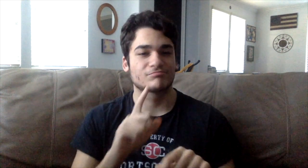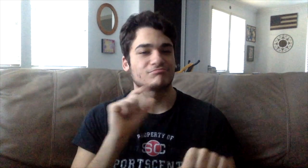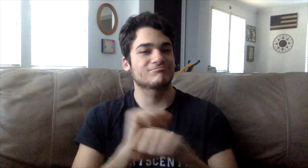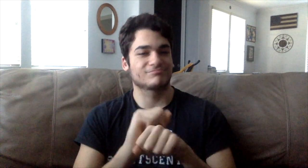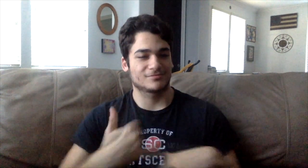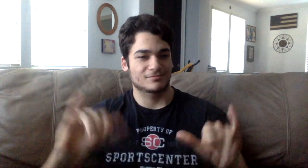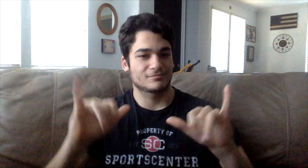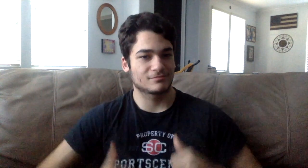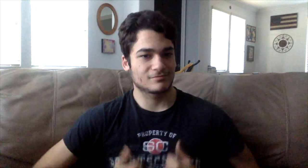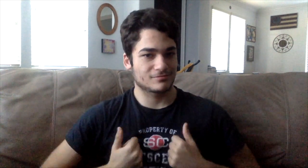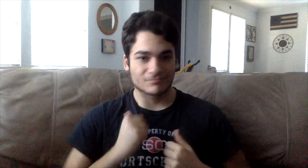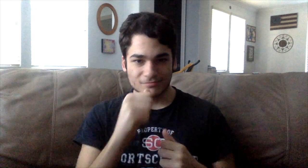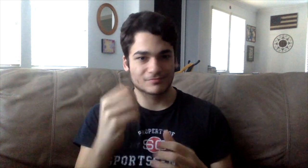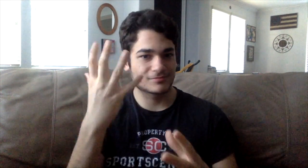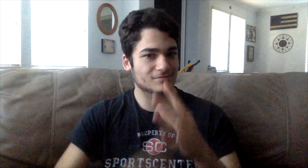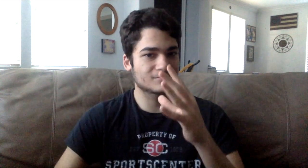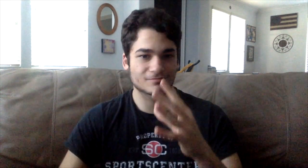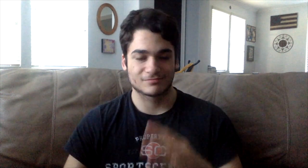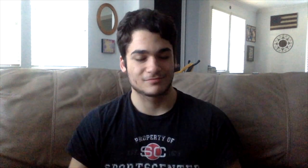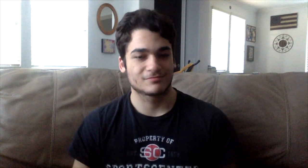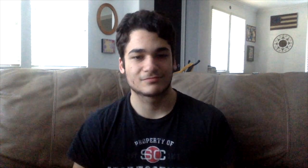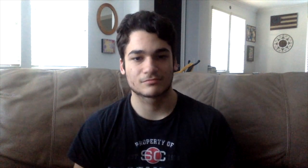But true business, he is still alive after all.